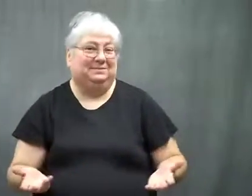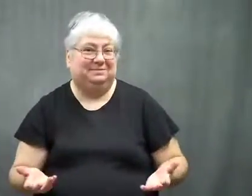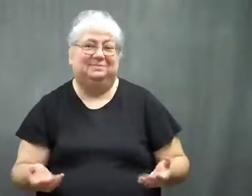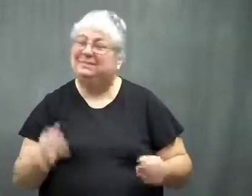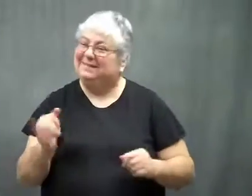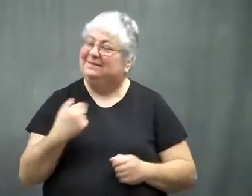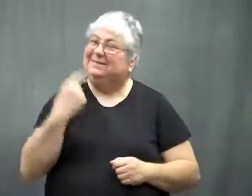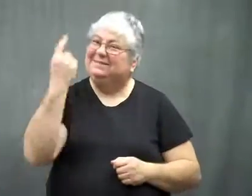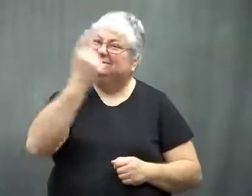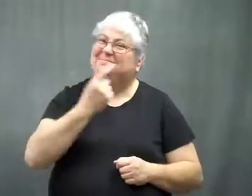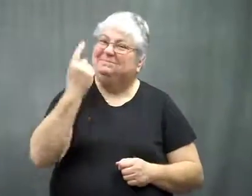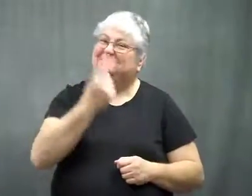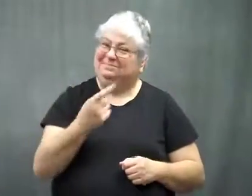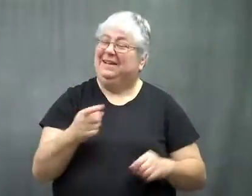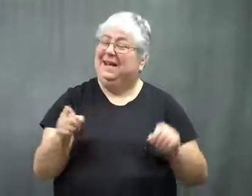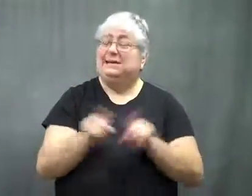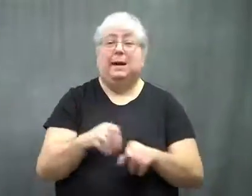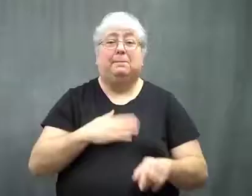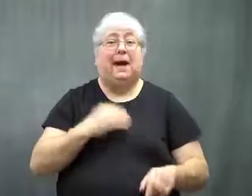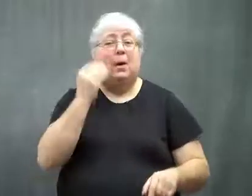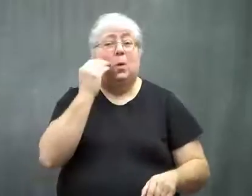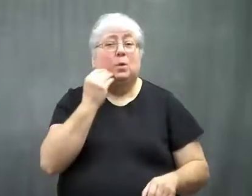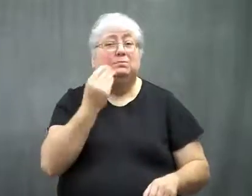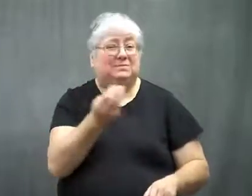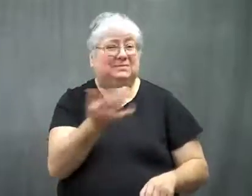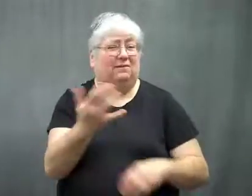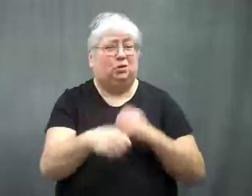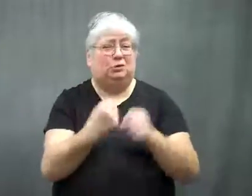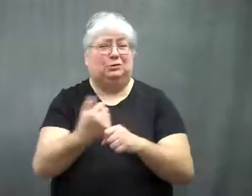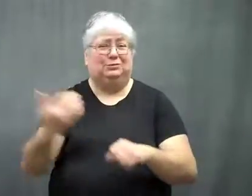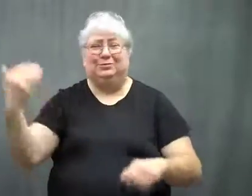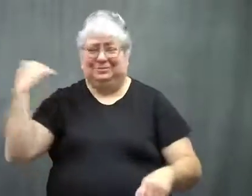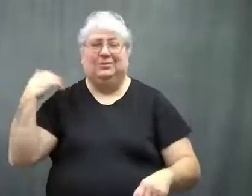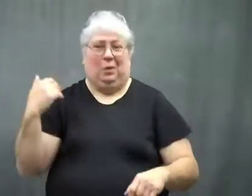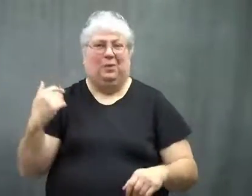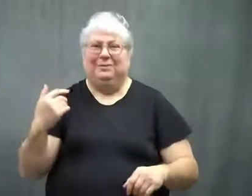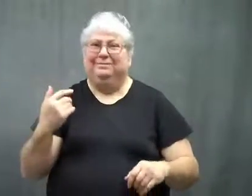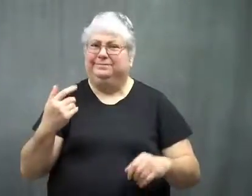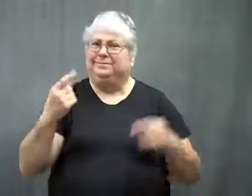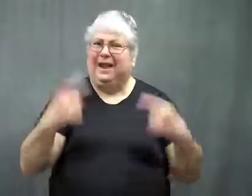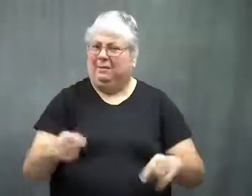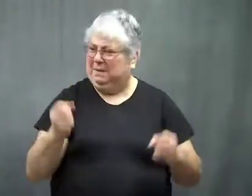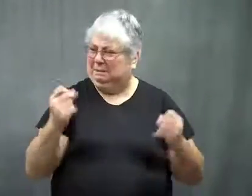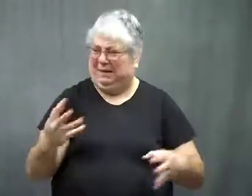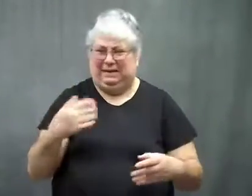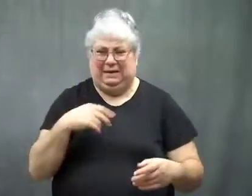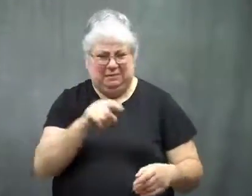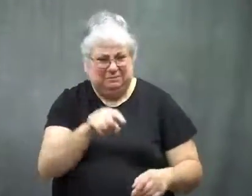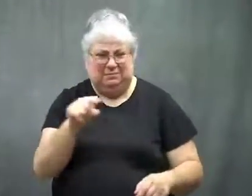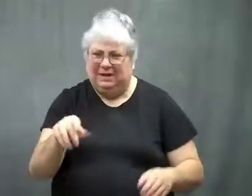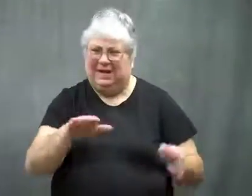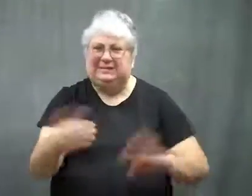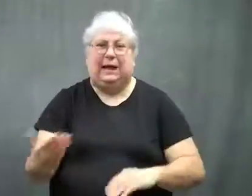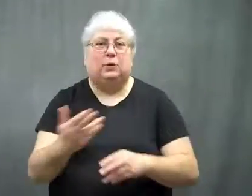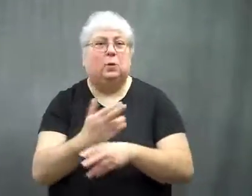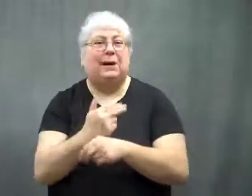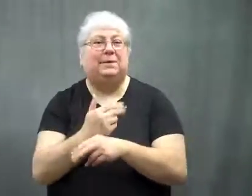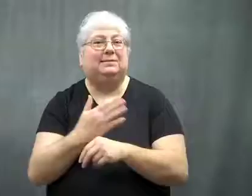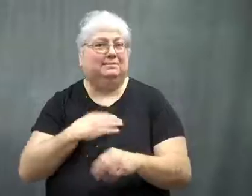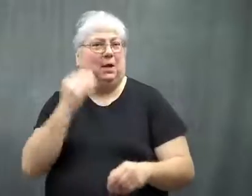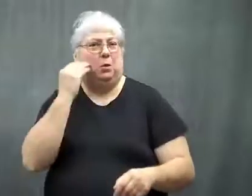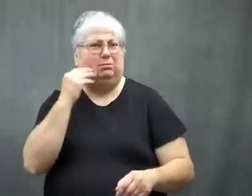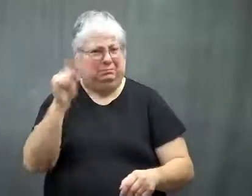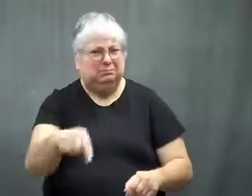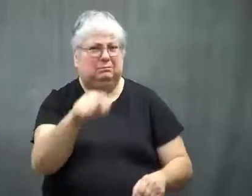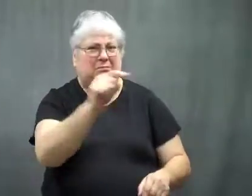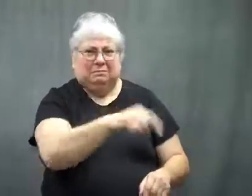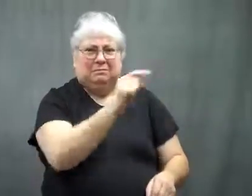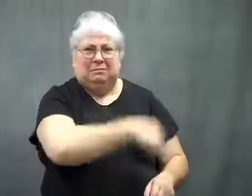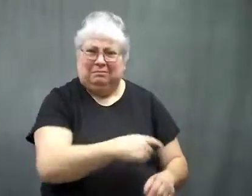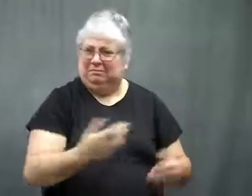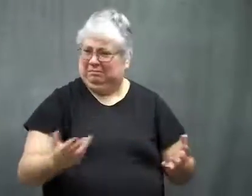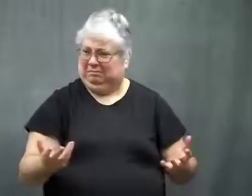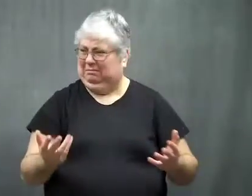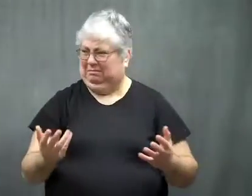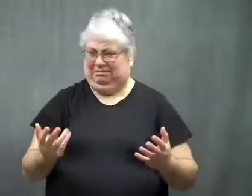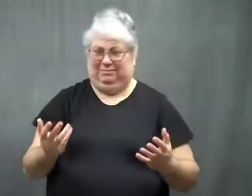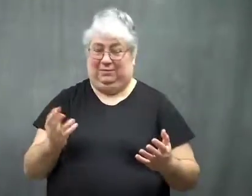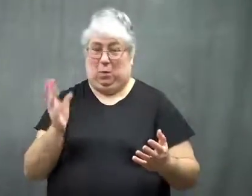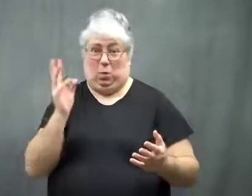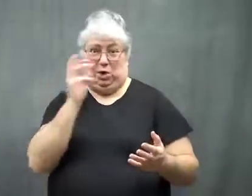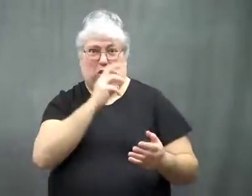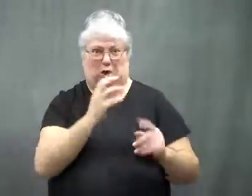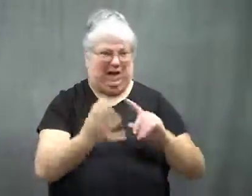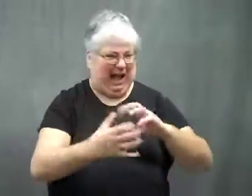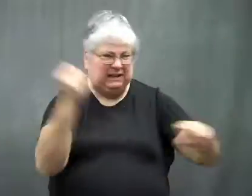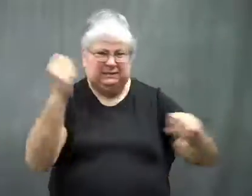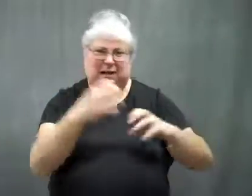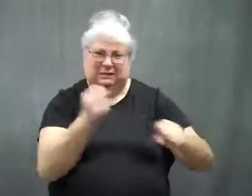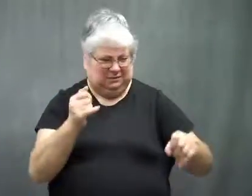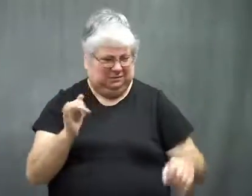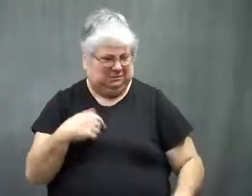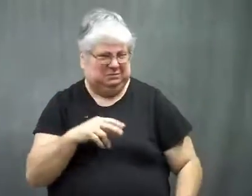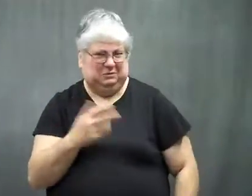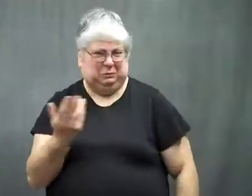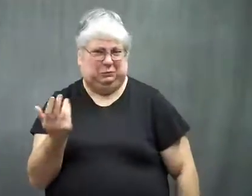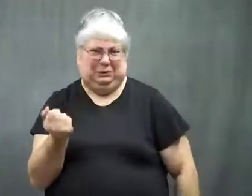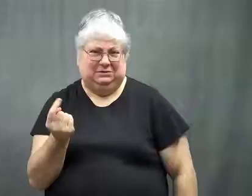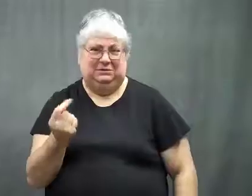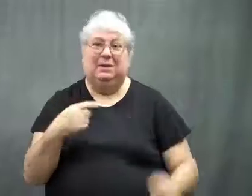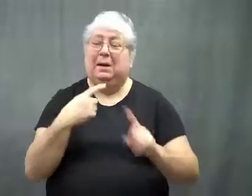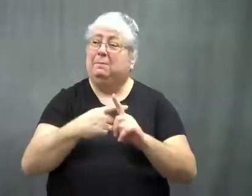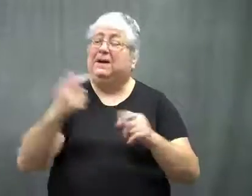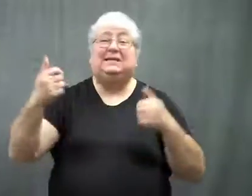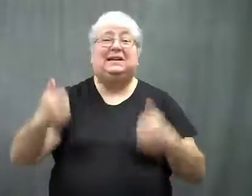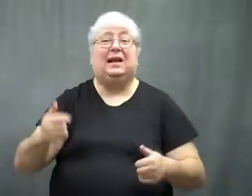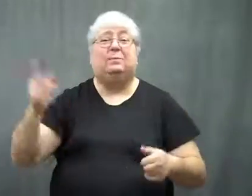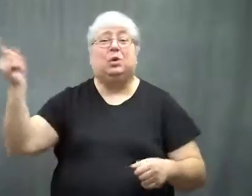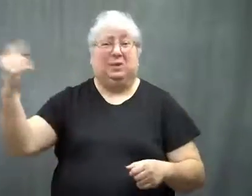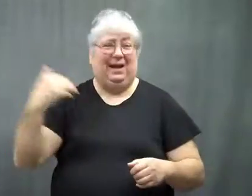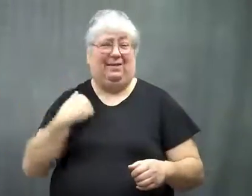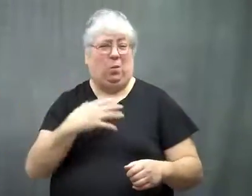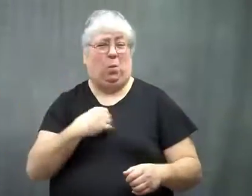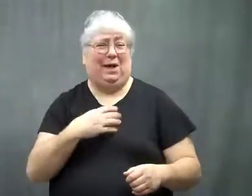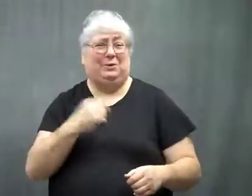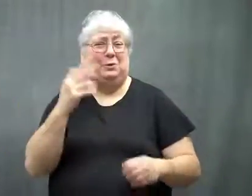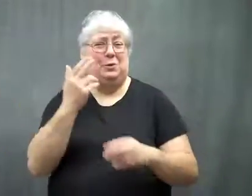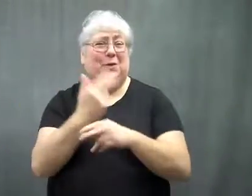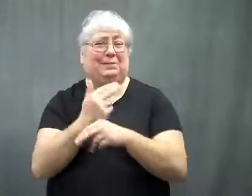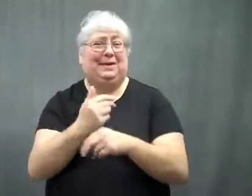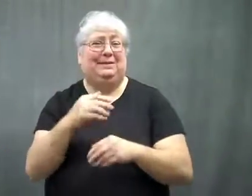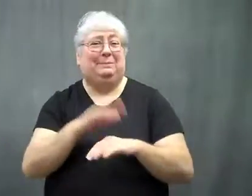This story made me think about several years ago, there were many dead rabbits near my home.